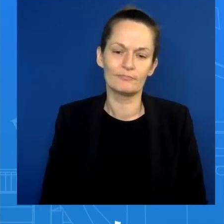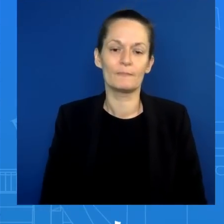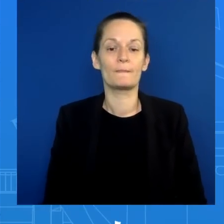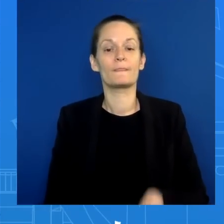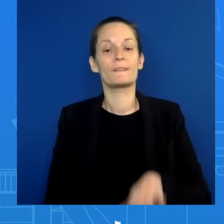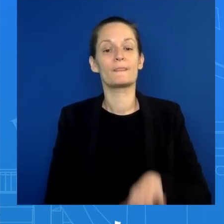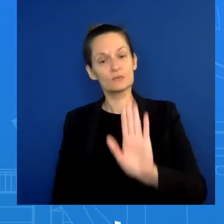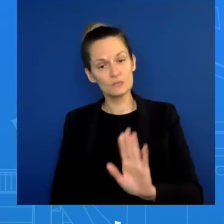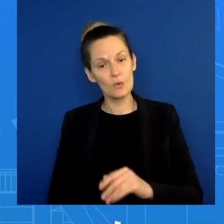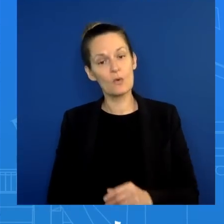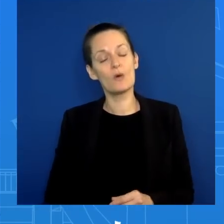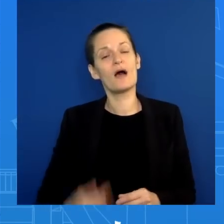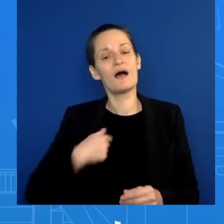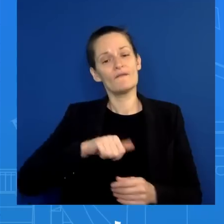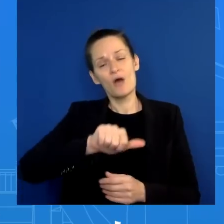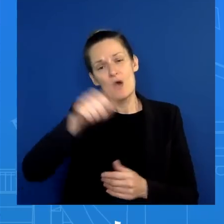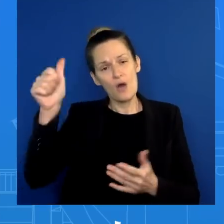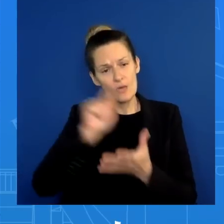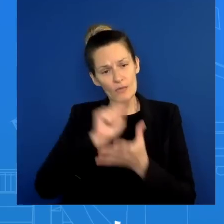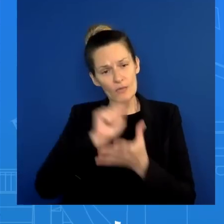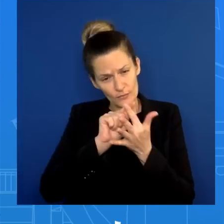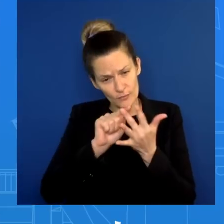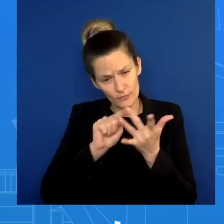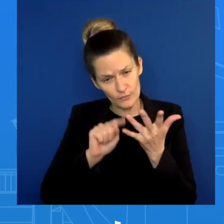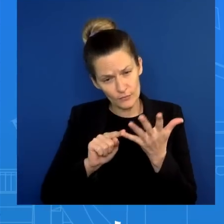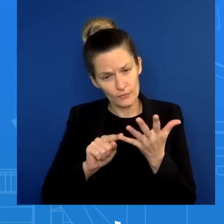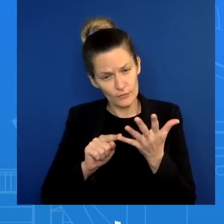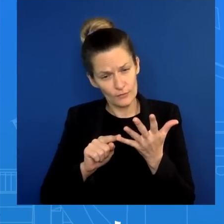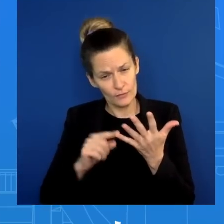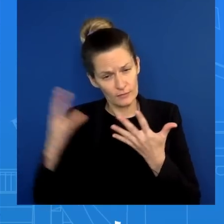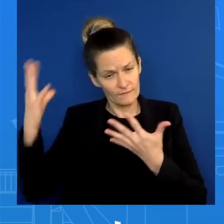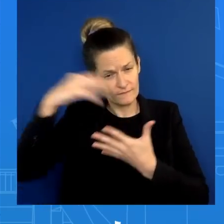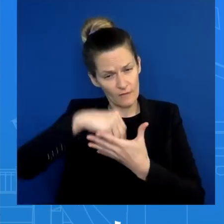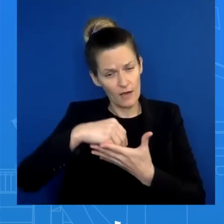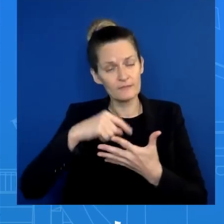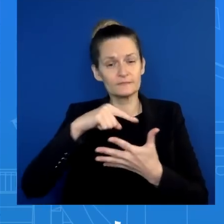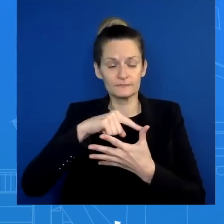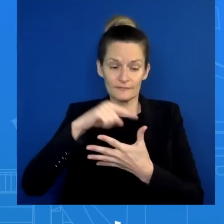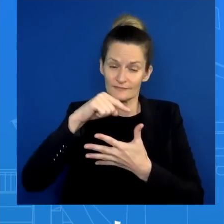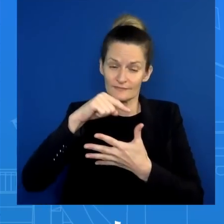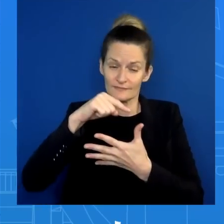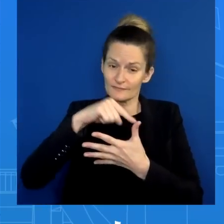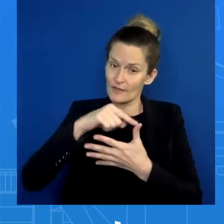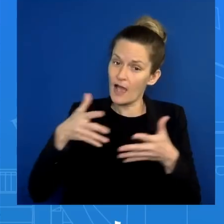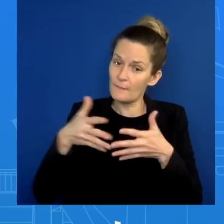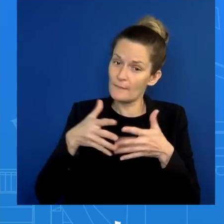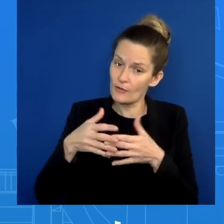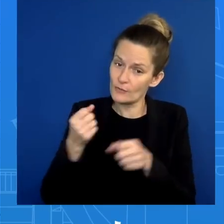for colleges and universities to support students, particularly at community colleges and minor minority institutions.